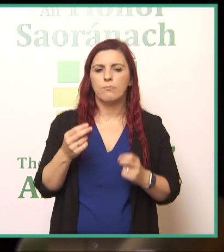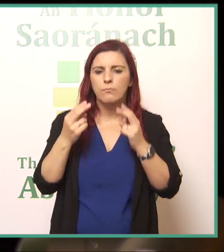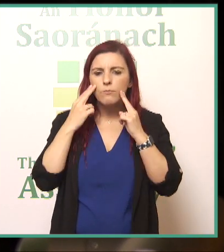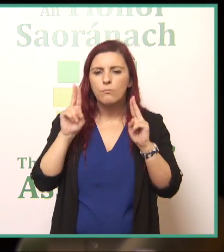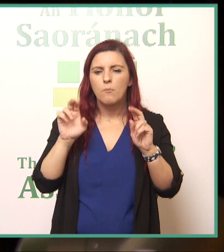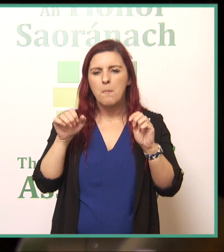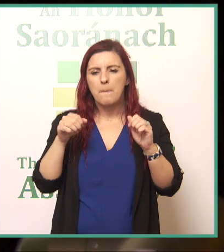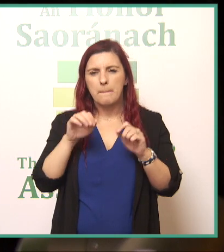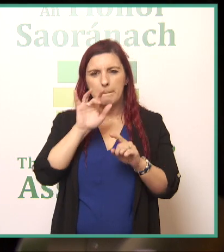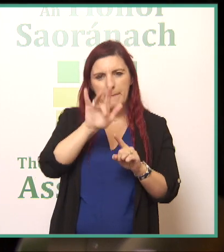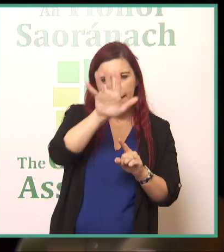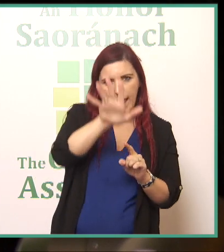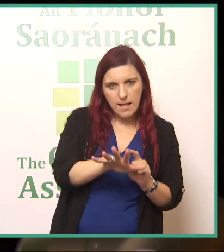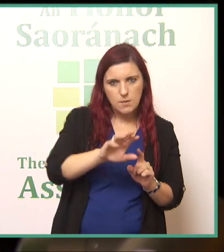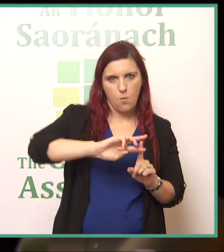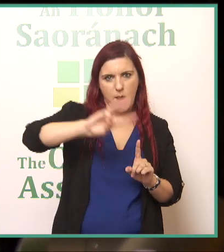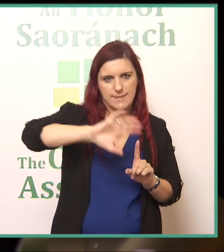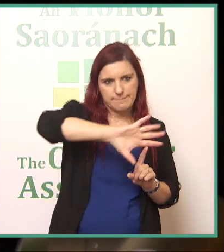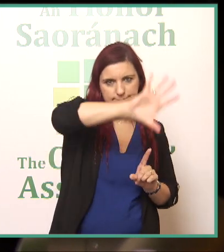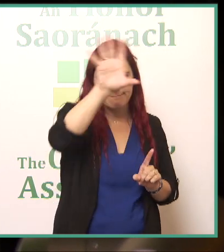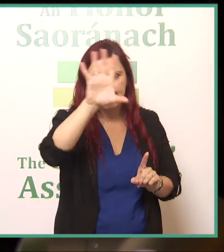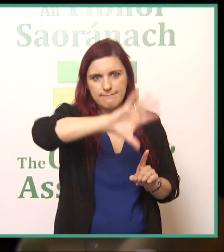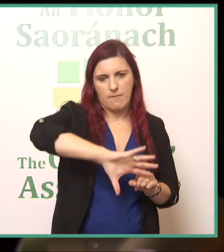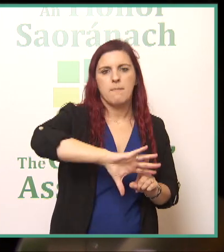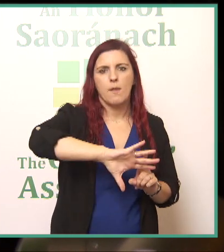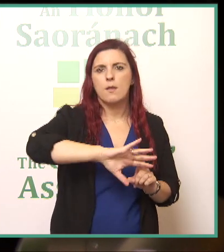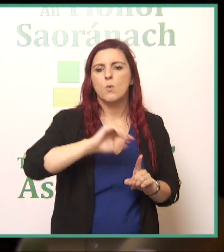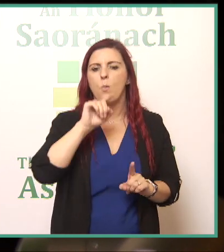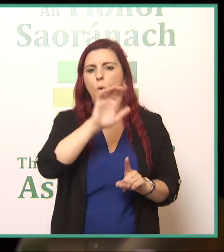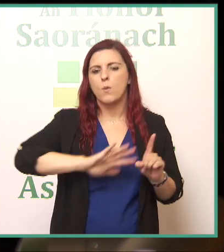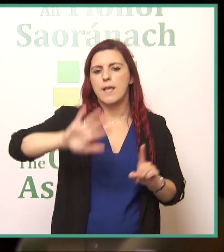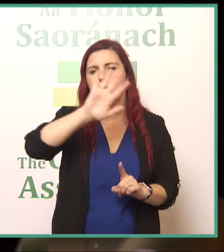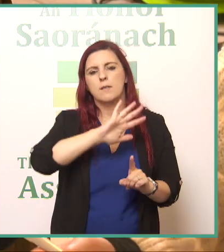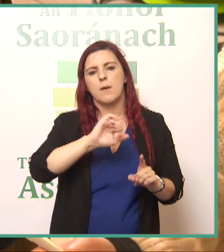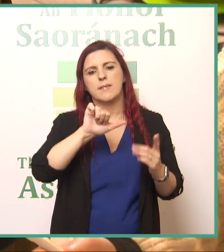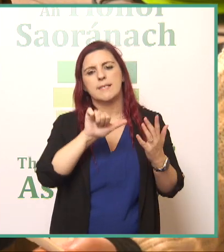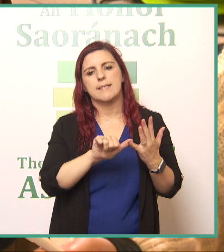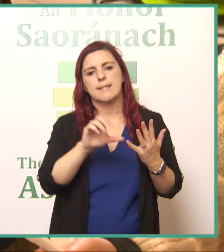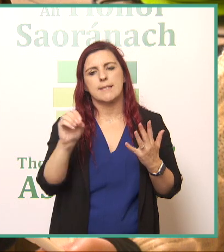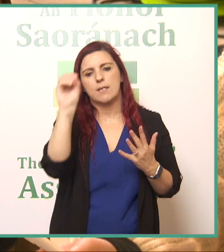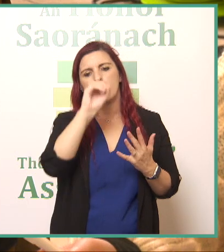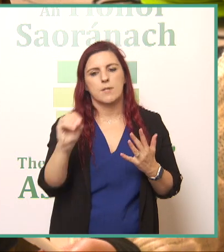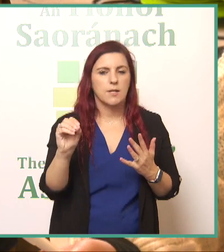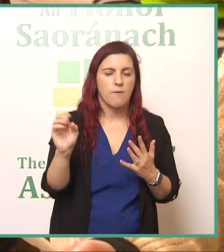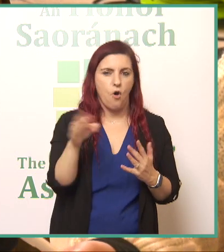Midlands and Western counties with those areas accounting for about 60 percent of our RV farms